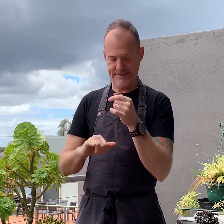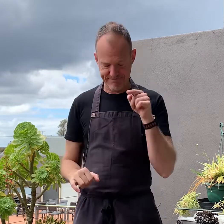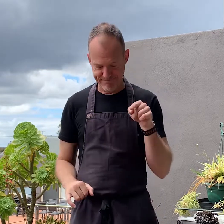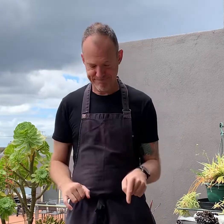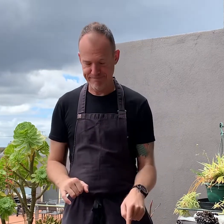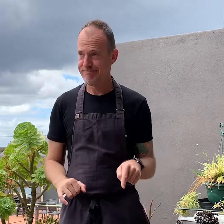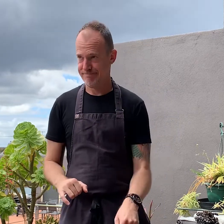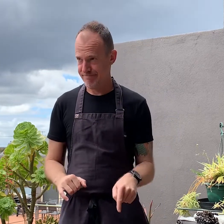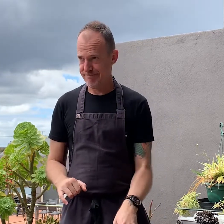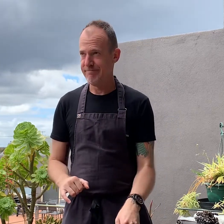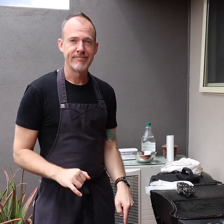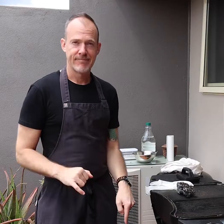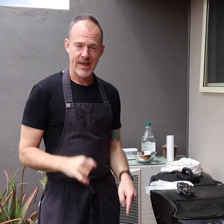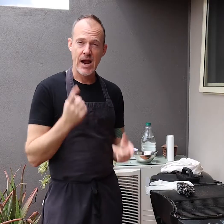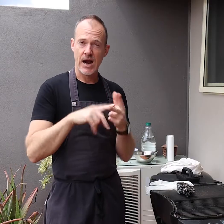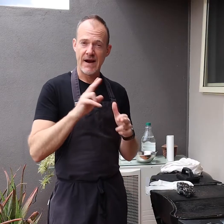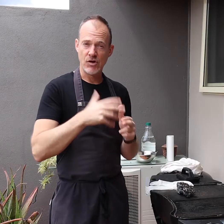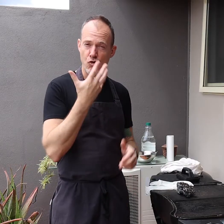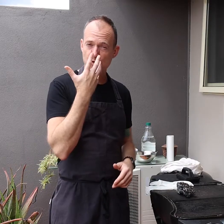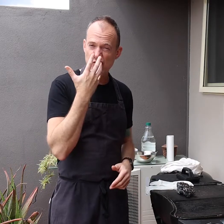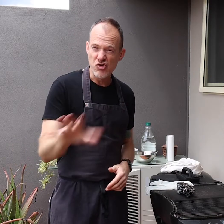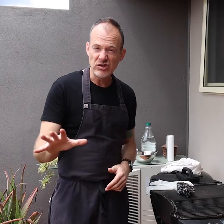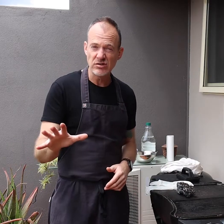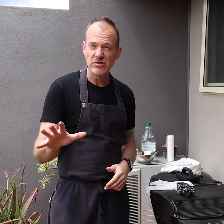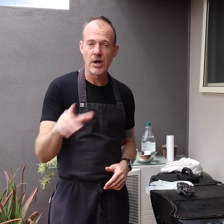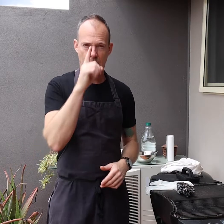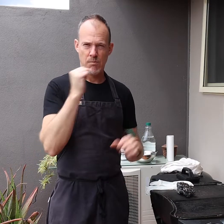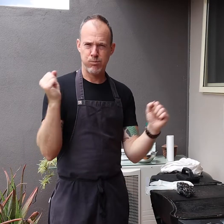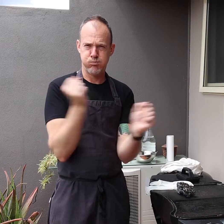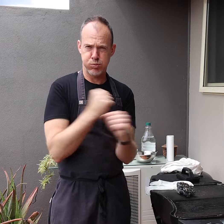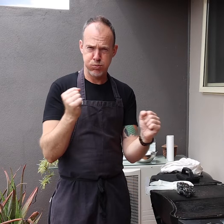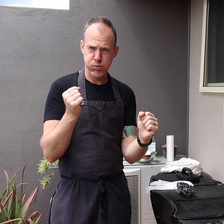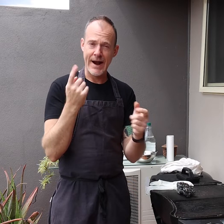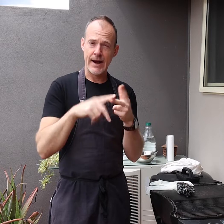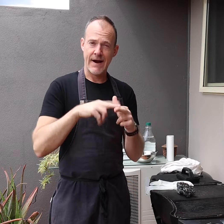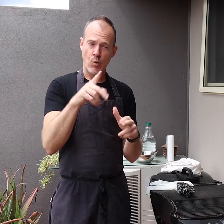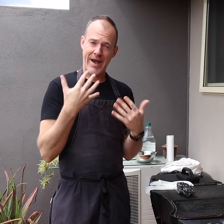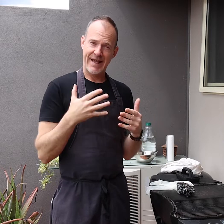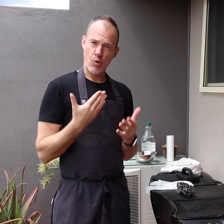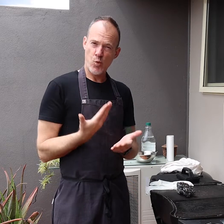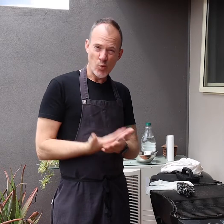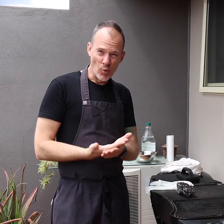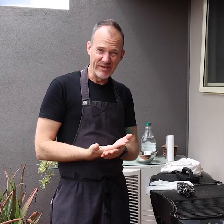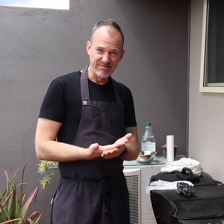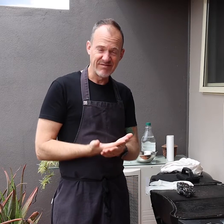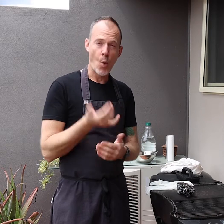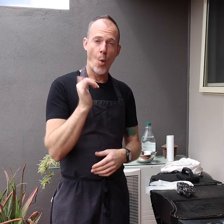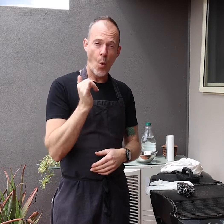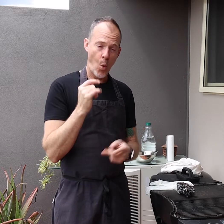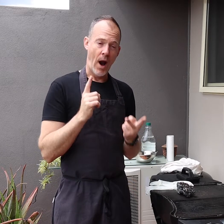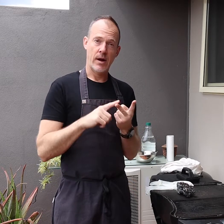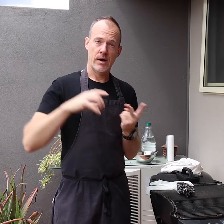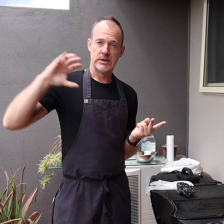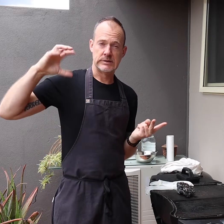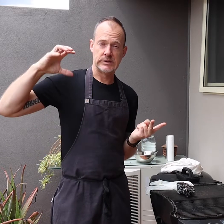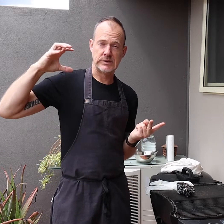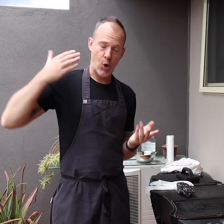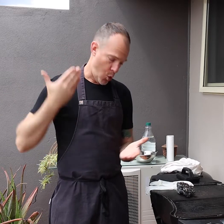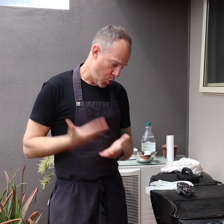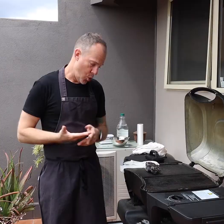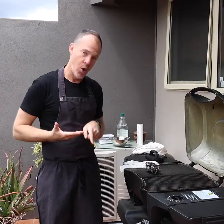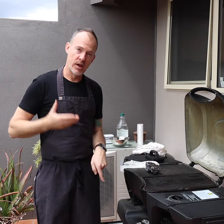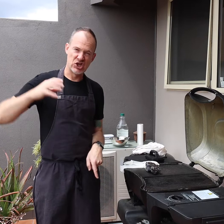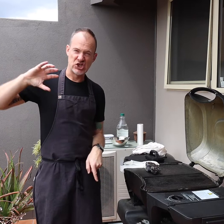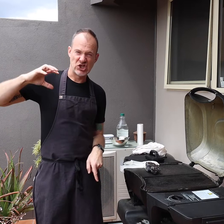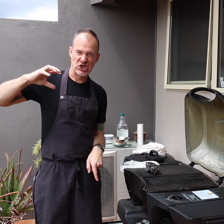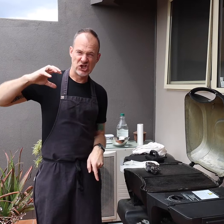If exposed to too much heat, gas bottles can explode, either because they have been left on or continuous heat from the sun.